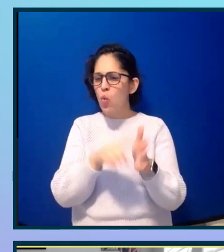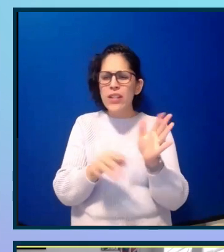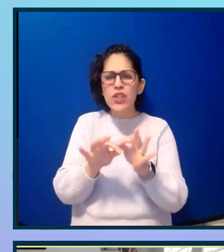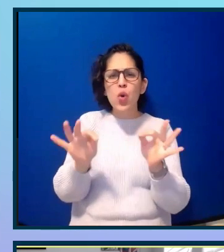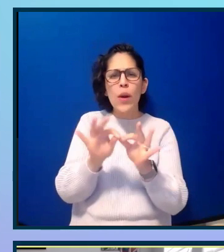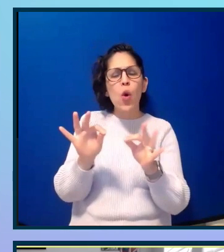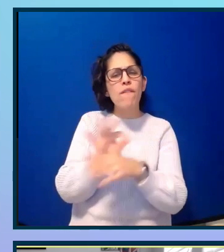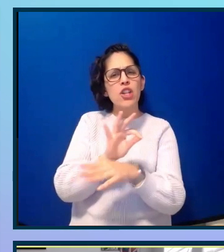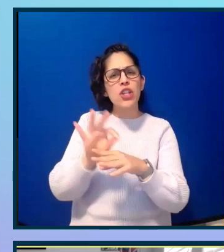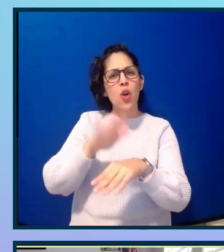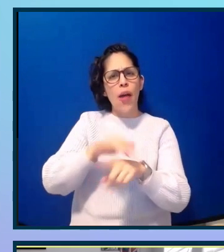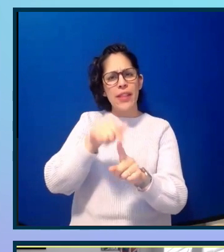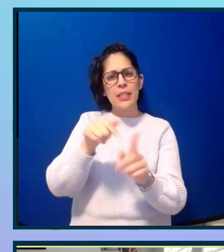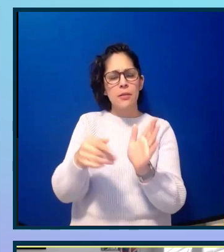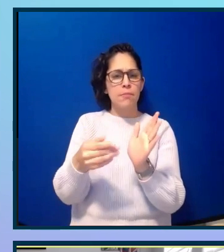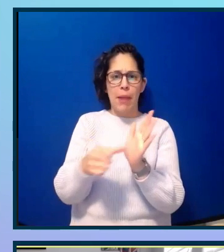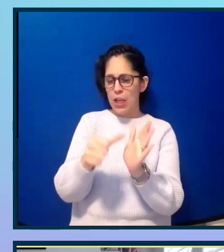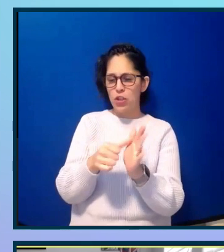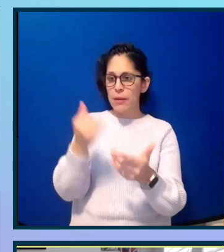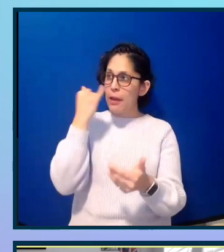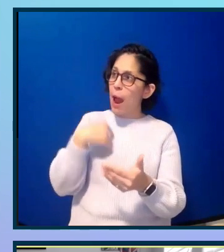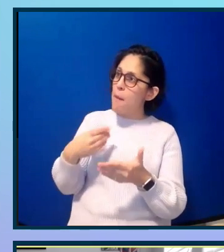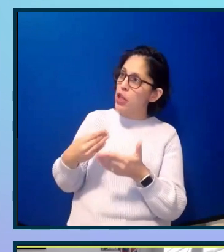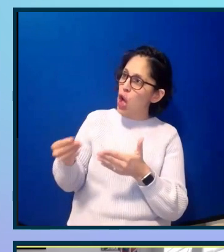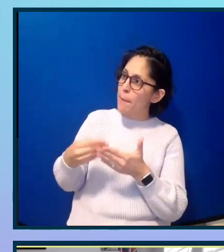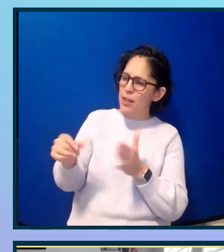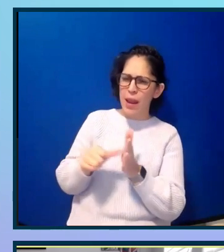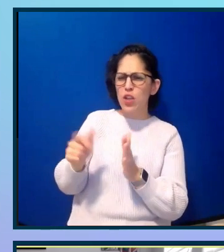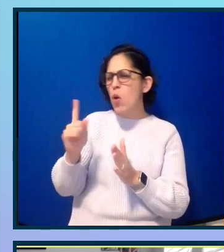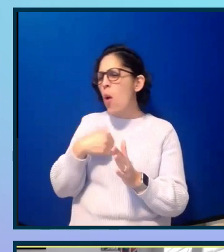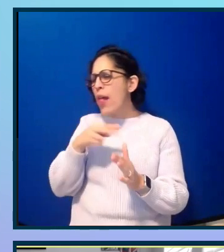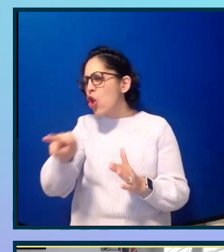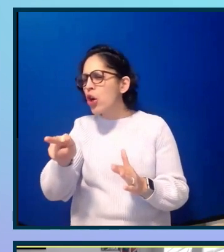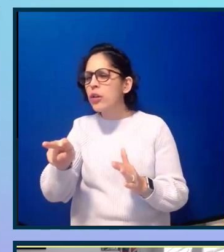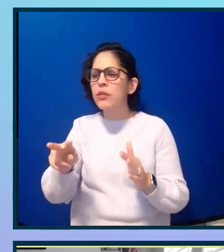If I'm on a shopping page, where do I find out how much this costs and how to buy it?